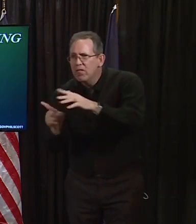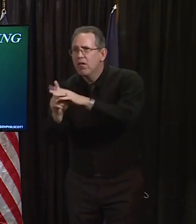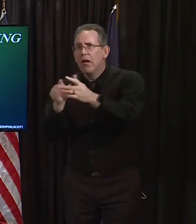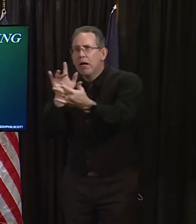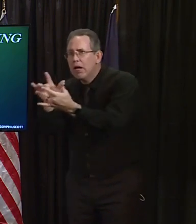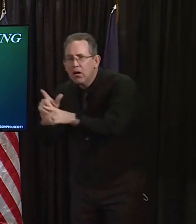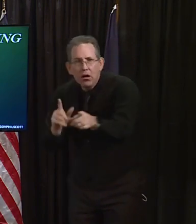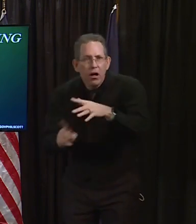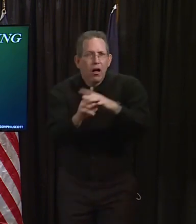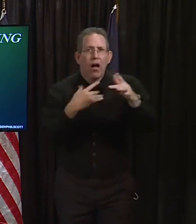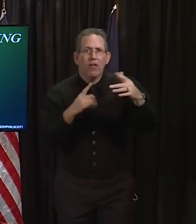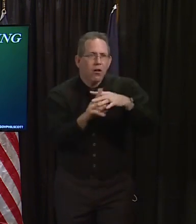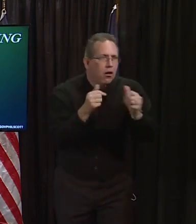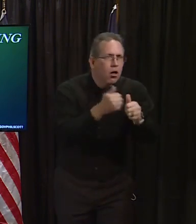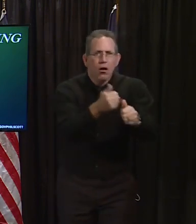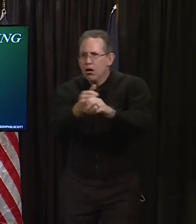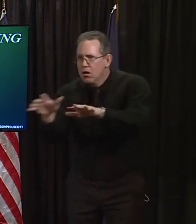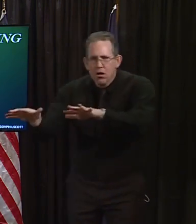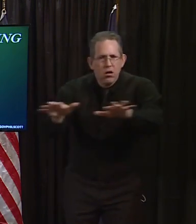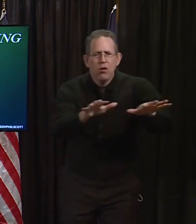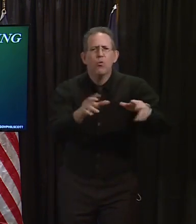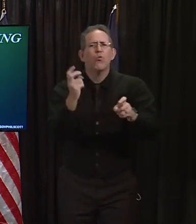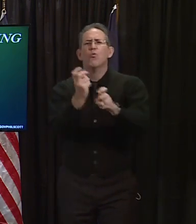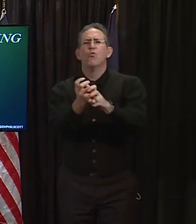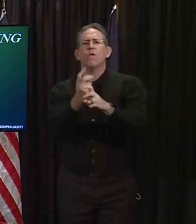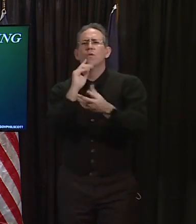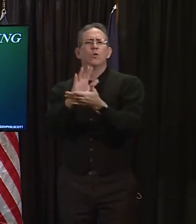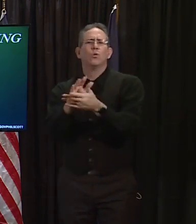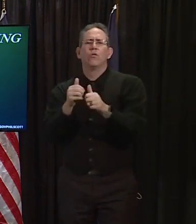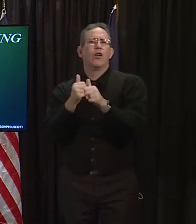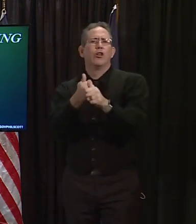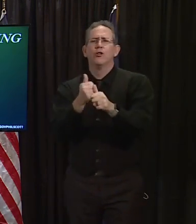Last week. Our decision making came to a pivotal moment when our public health